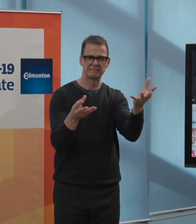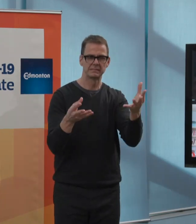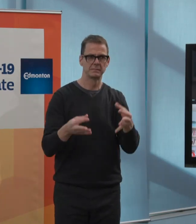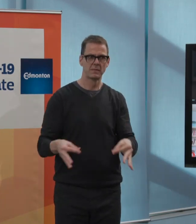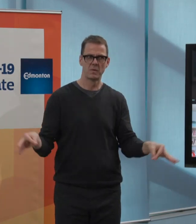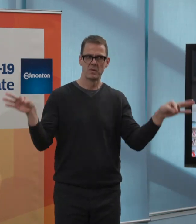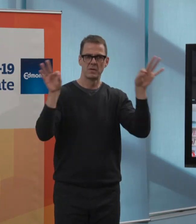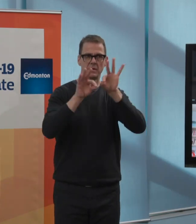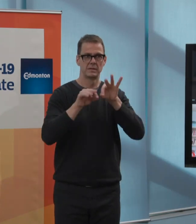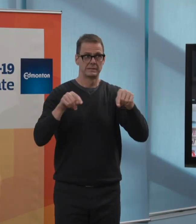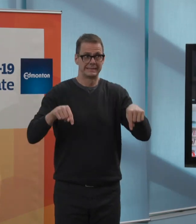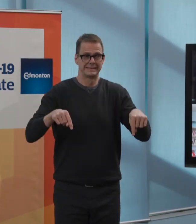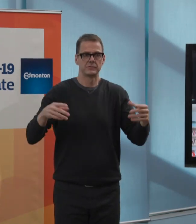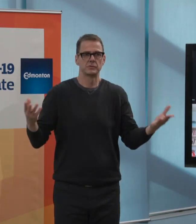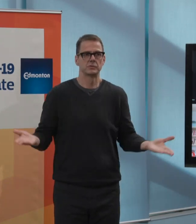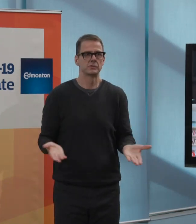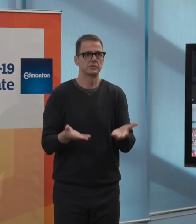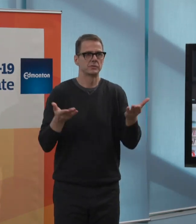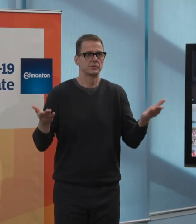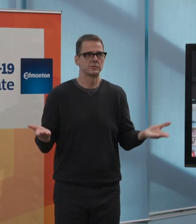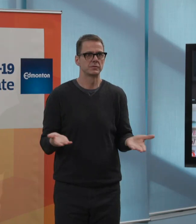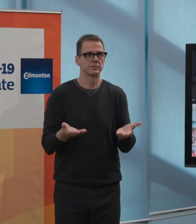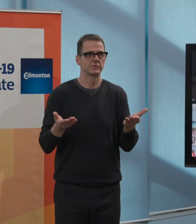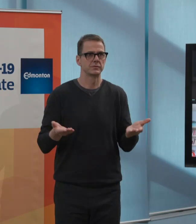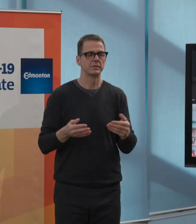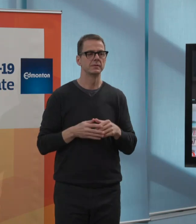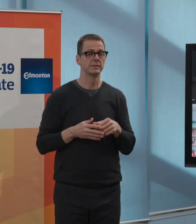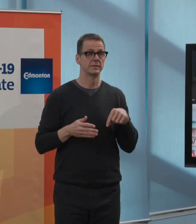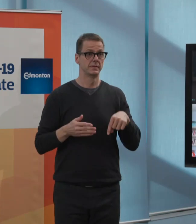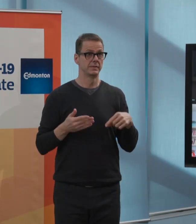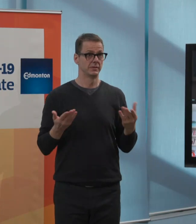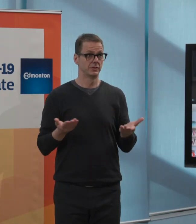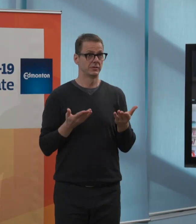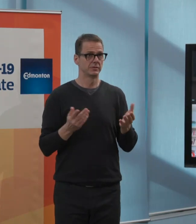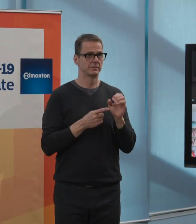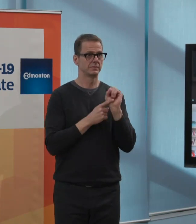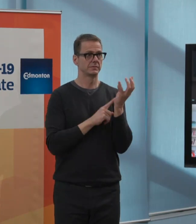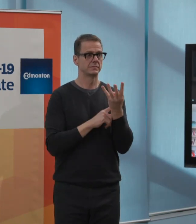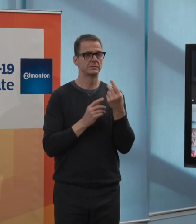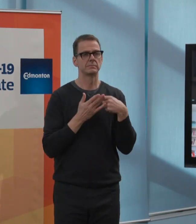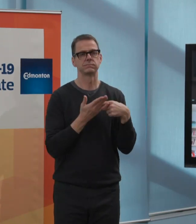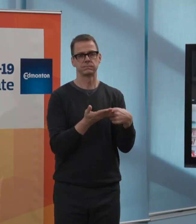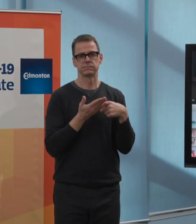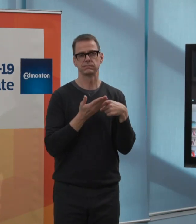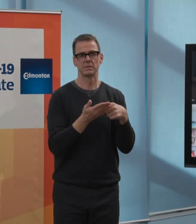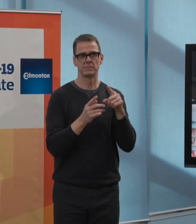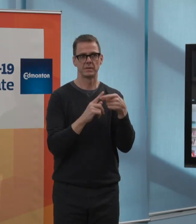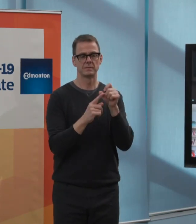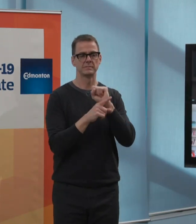time we've talked about how Covid -19 is taking a terrible toll on our city our